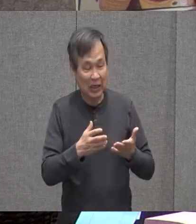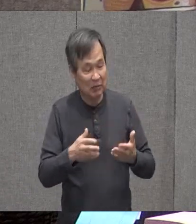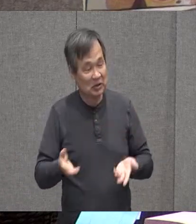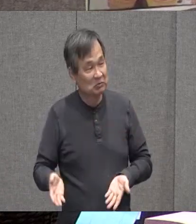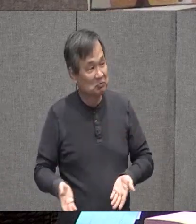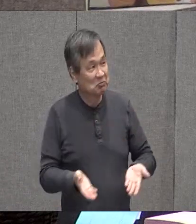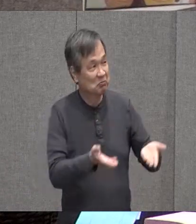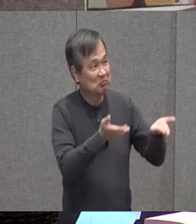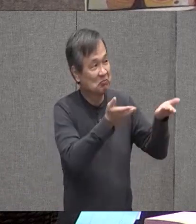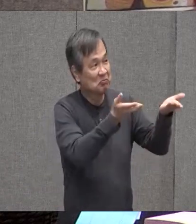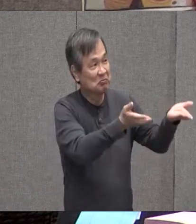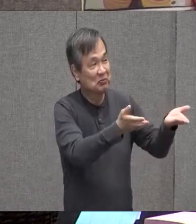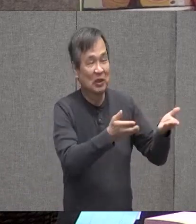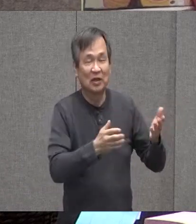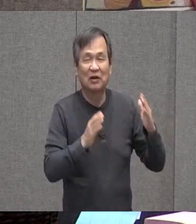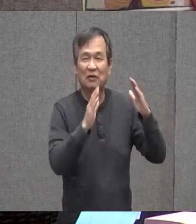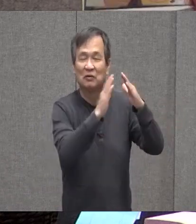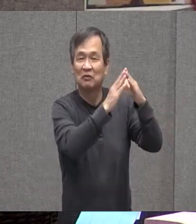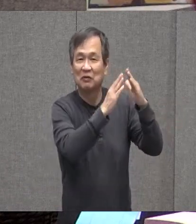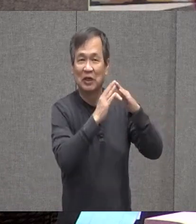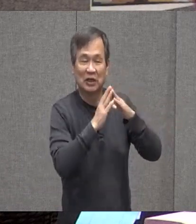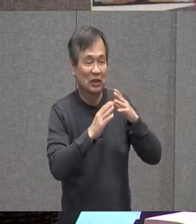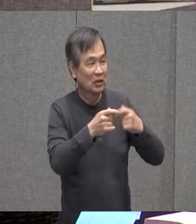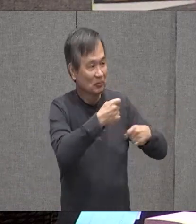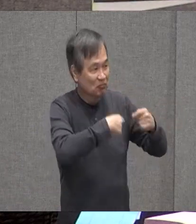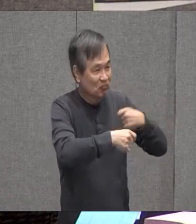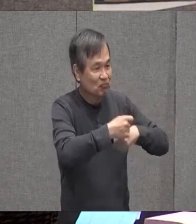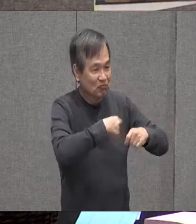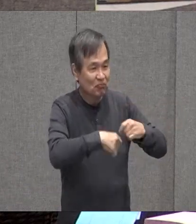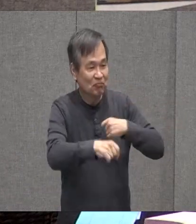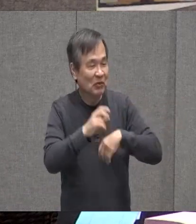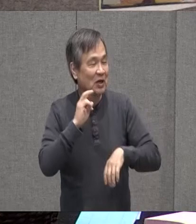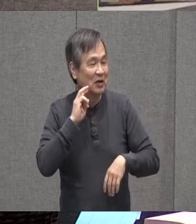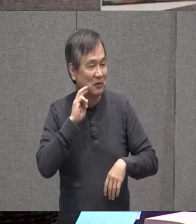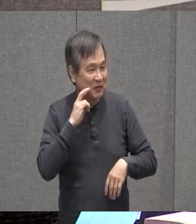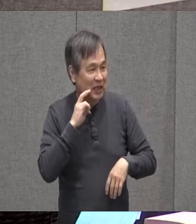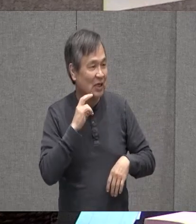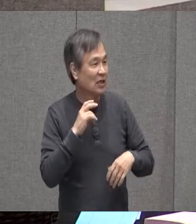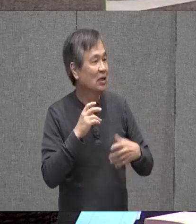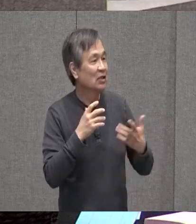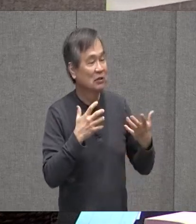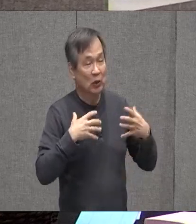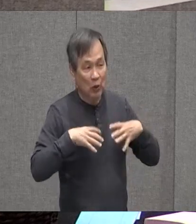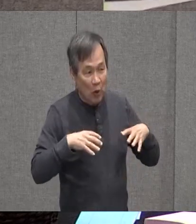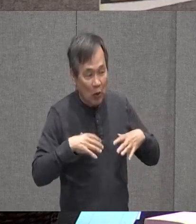There, he traded turnips, potatoes, and other vegetables for clothes,